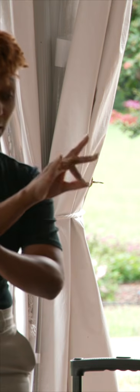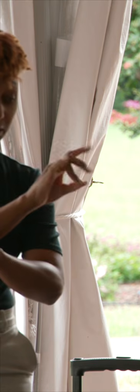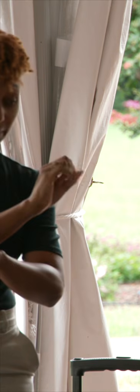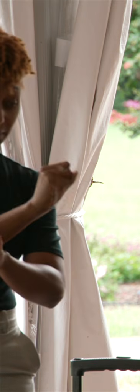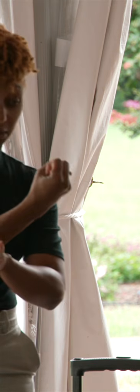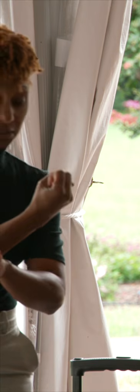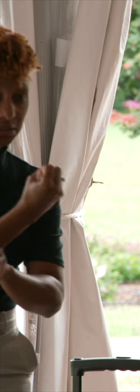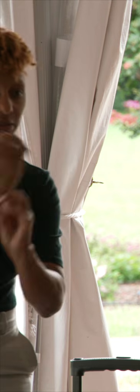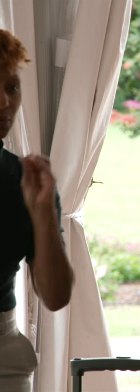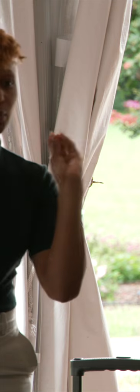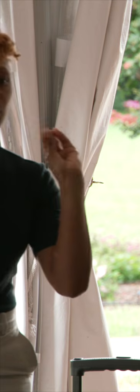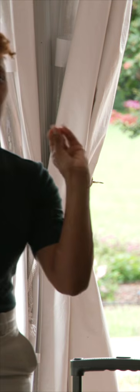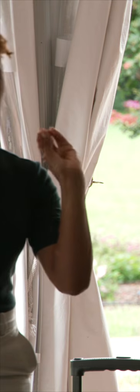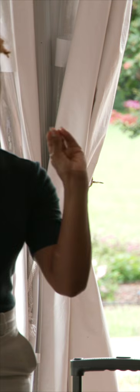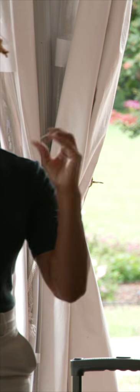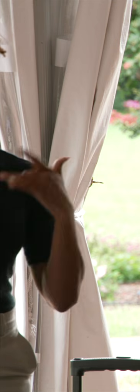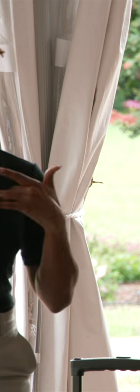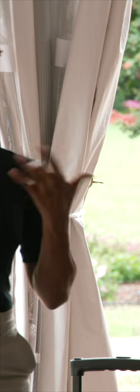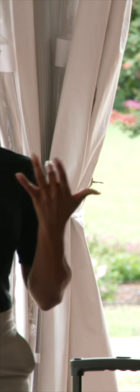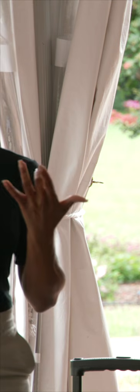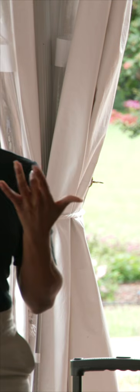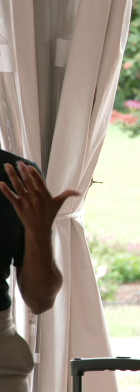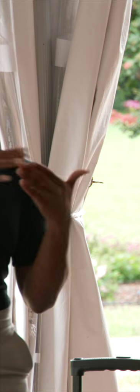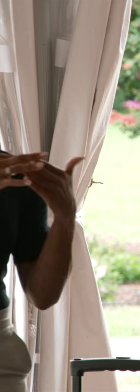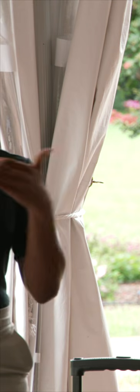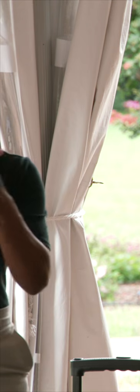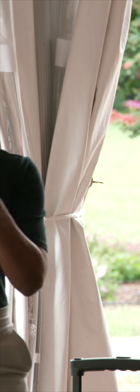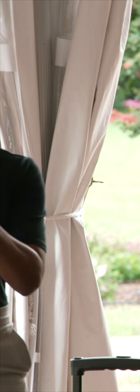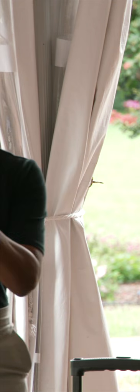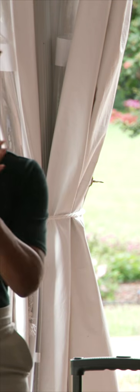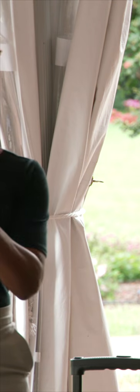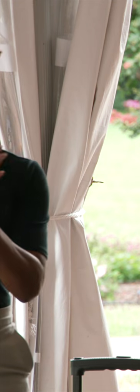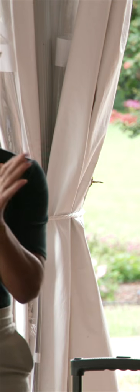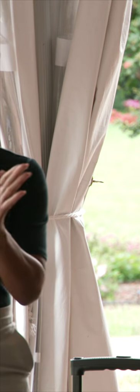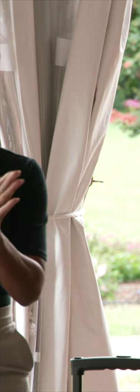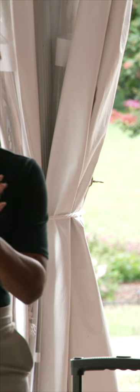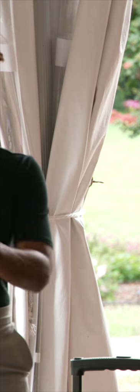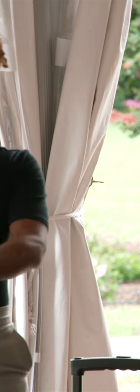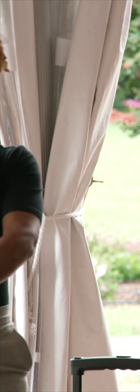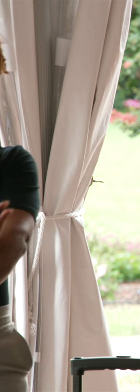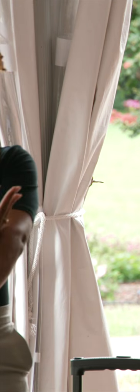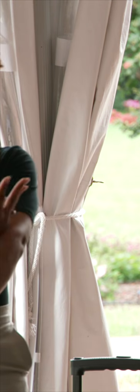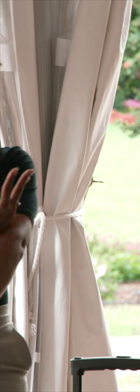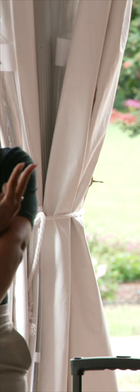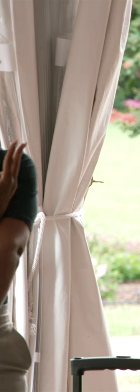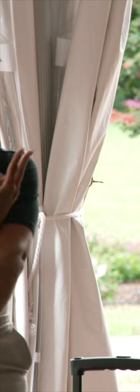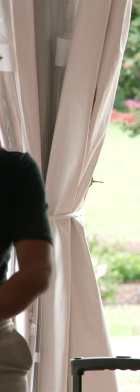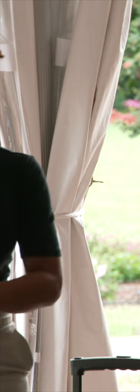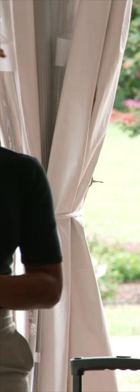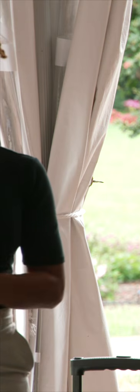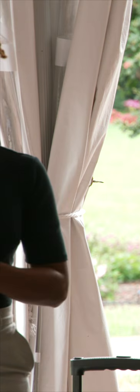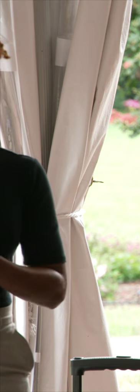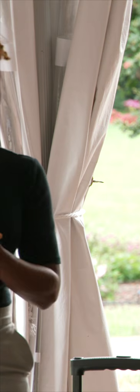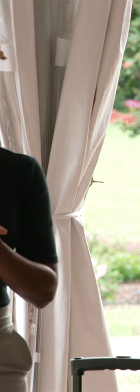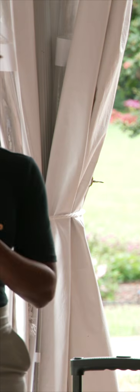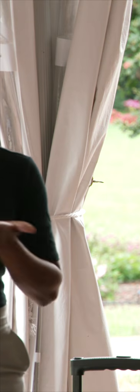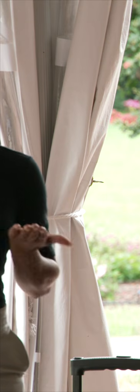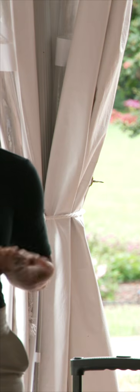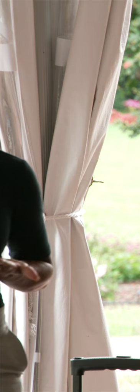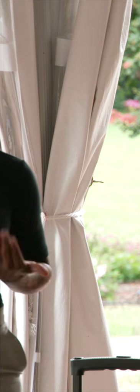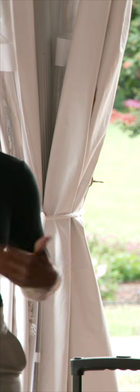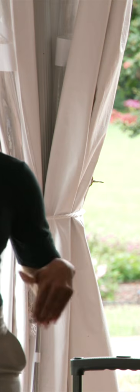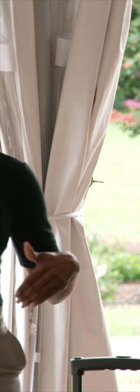this as guiding principles. And it really gives me goosebumps to stand before you at the very place,